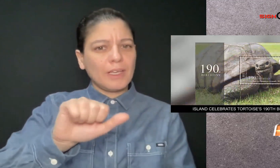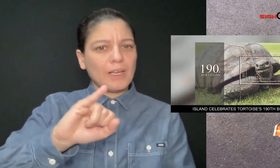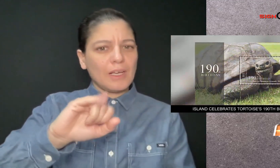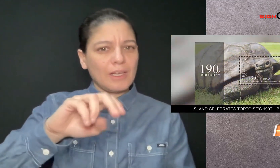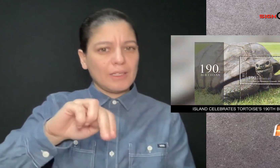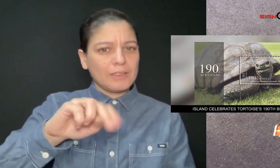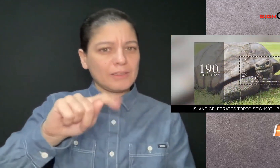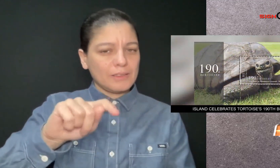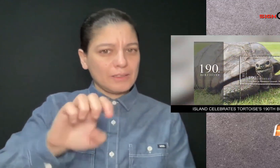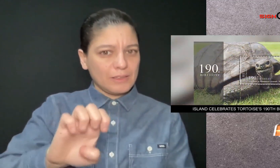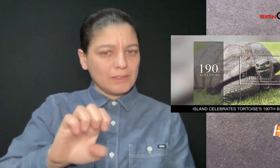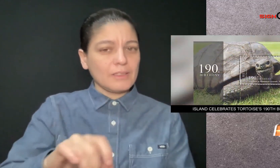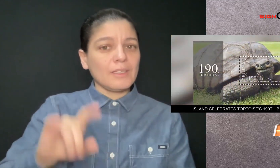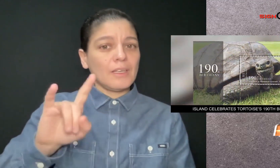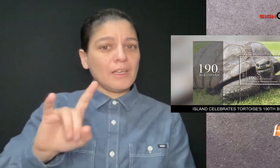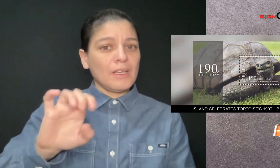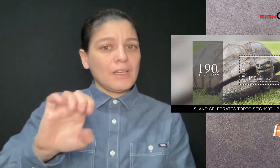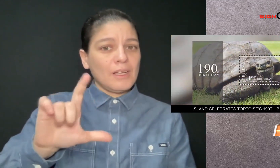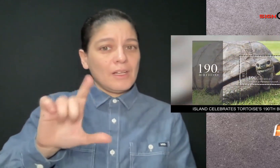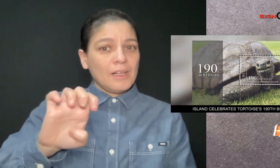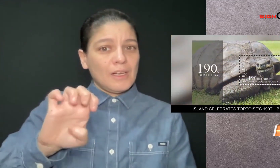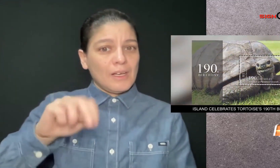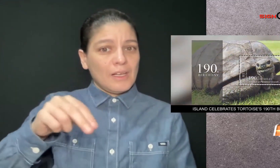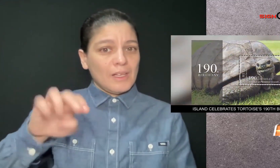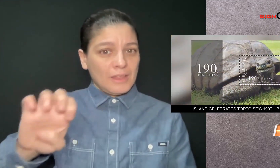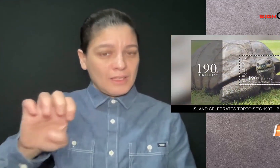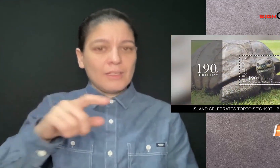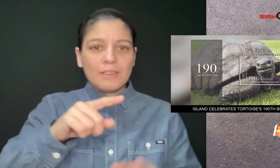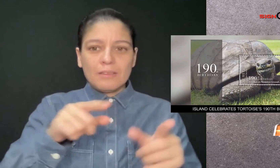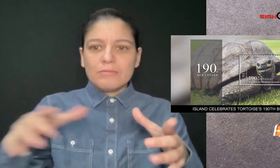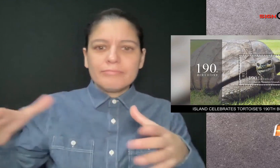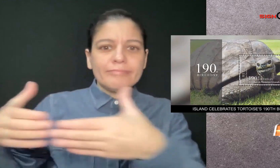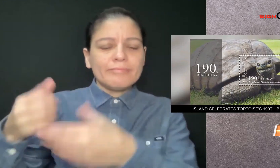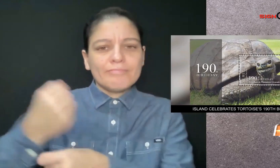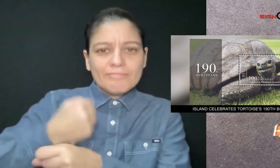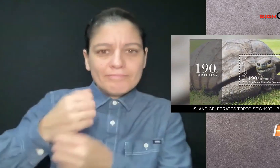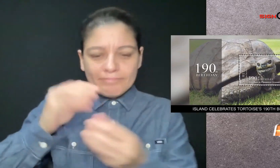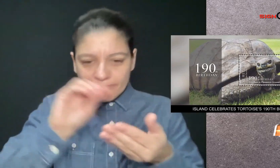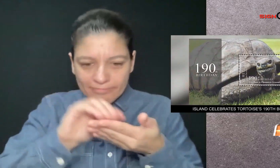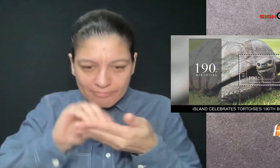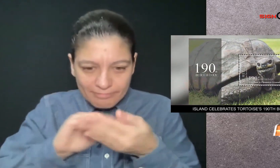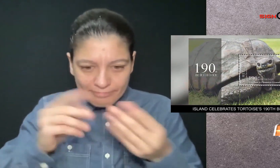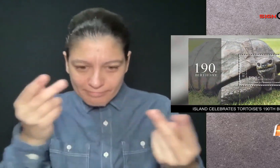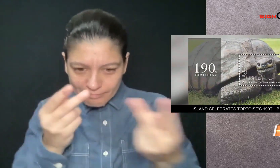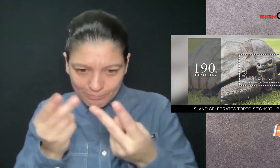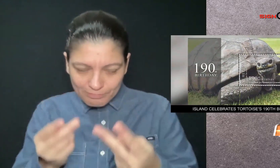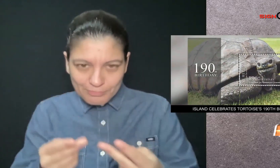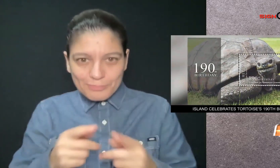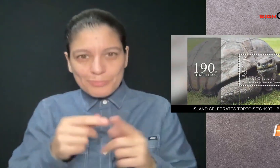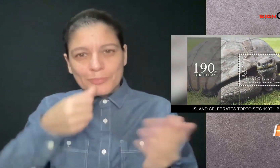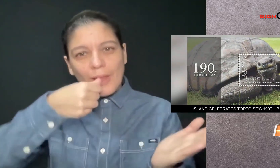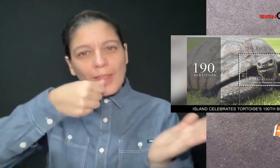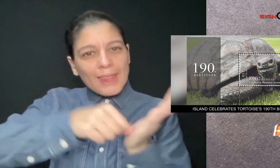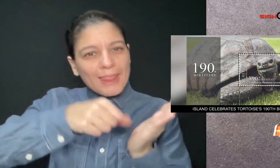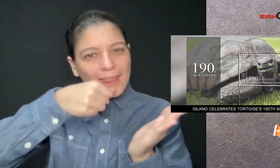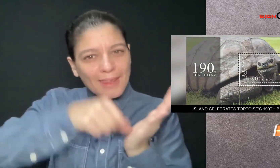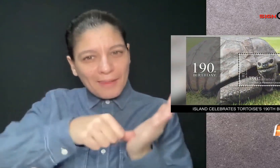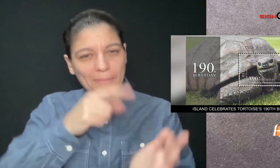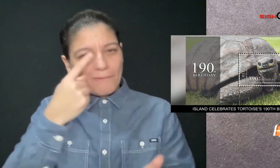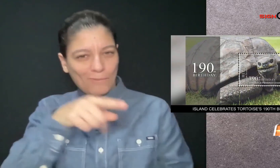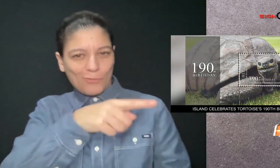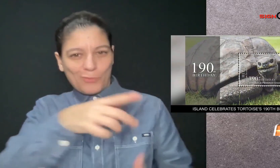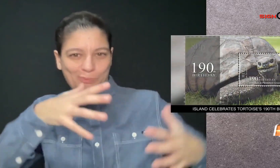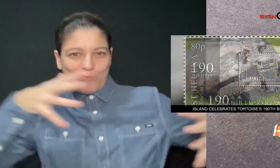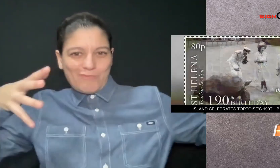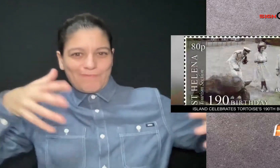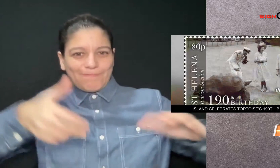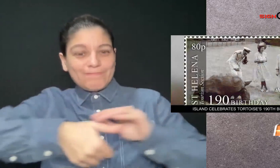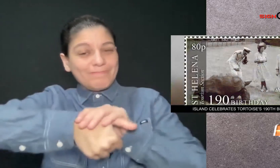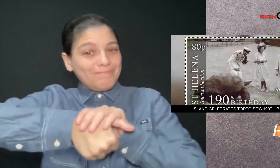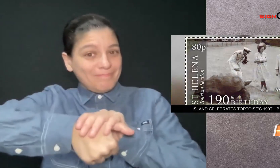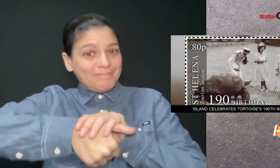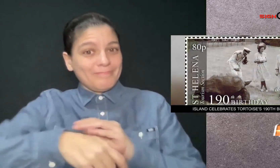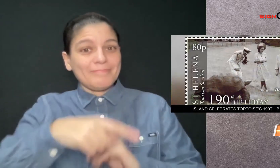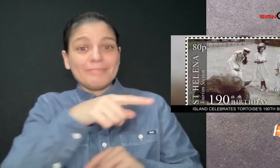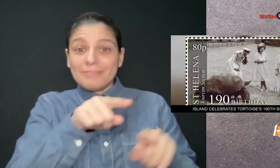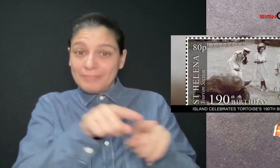officials on the South Atlantic island of St. Helena made the stamps for the giant tortoise